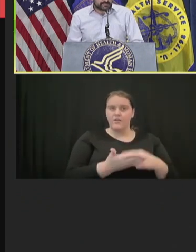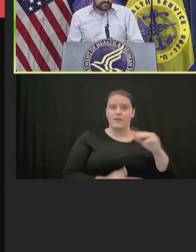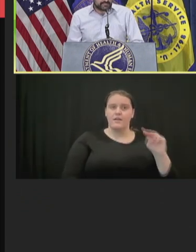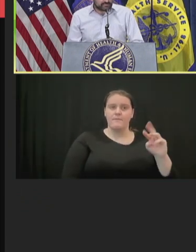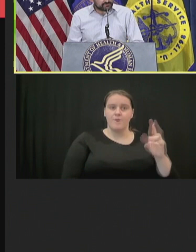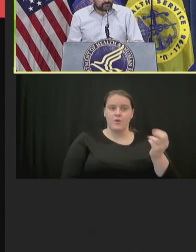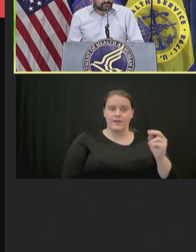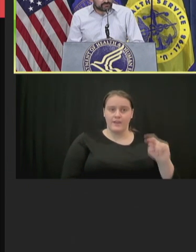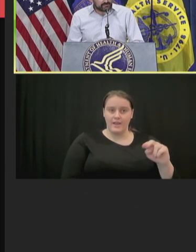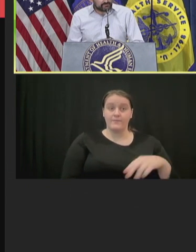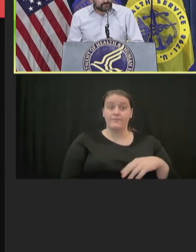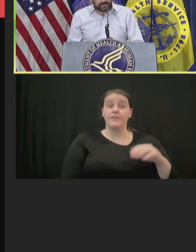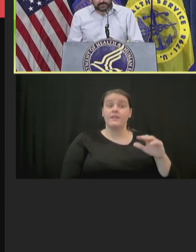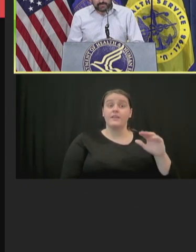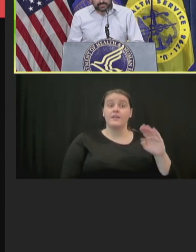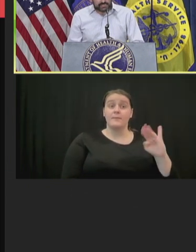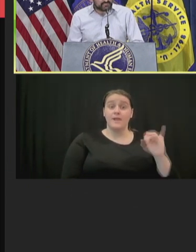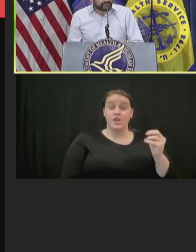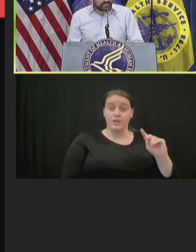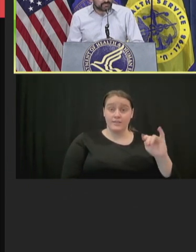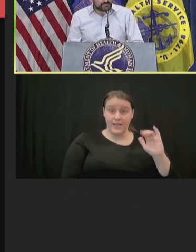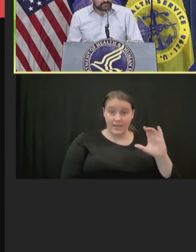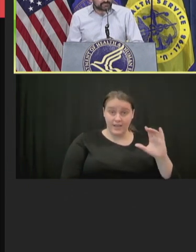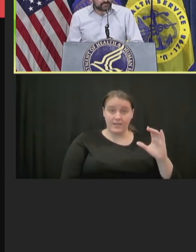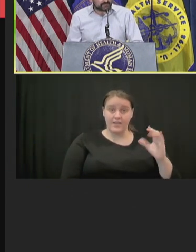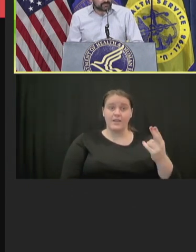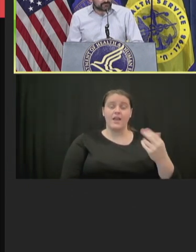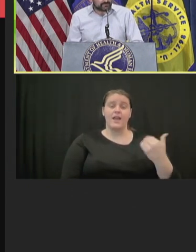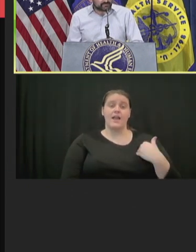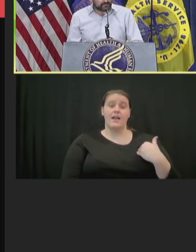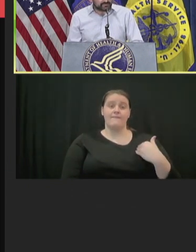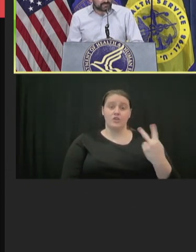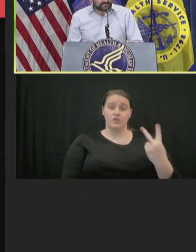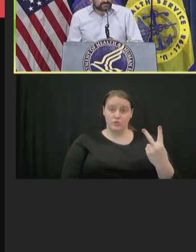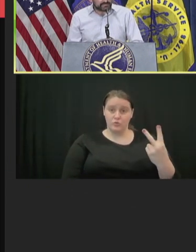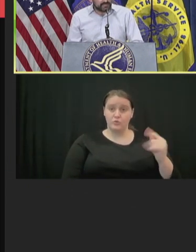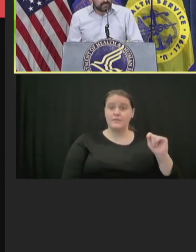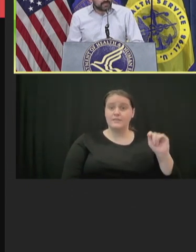each constructed of about eight MTB antigens that have entered phase one testing. And they're